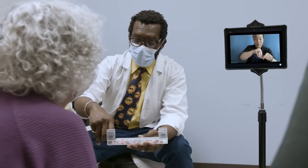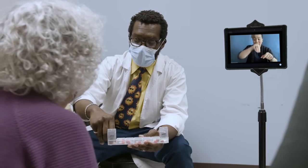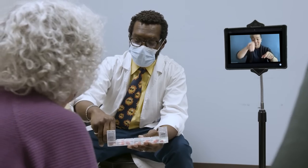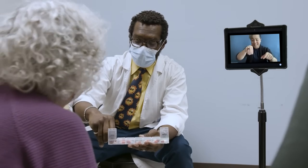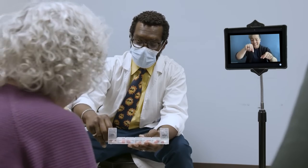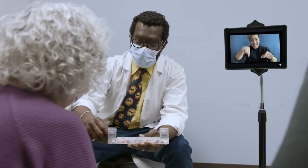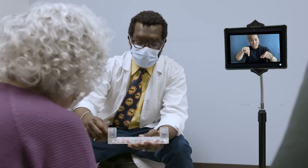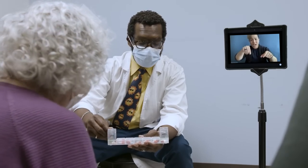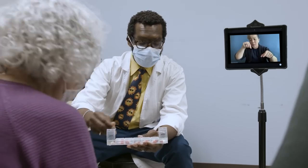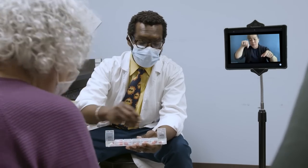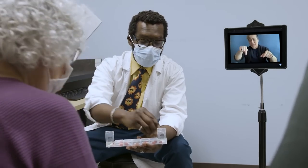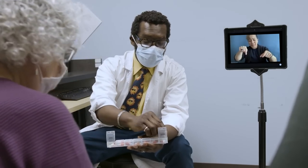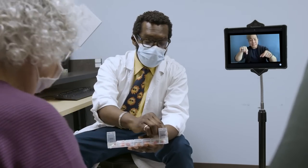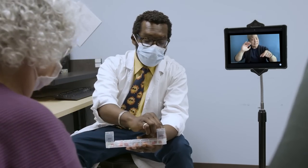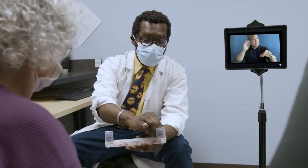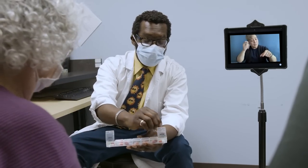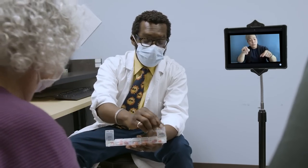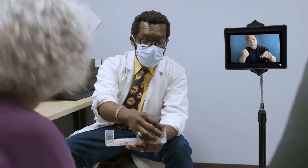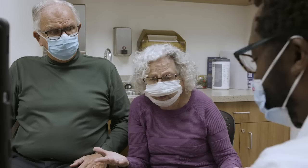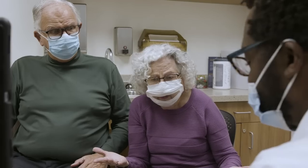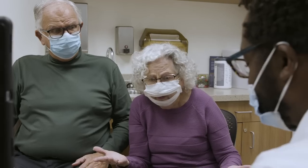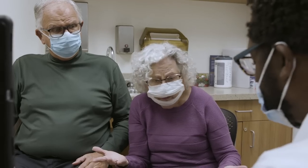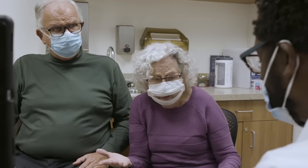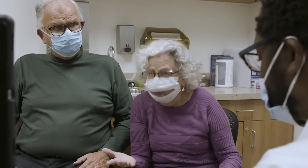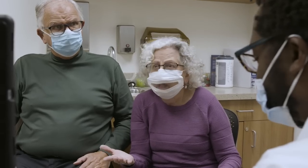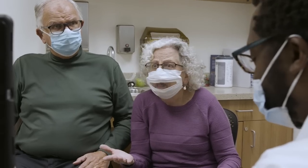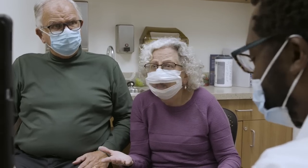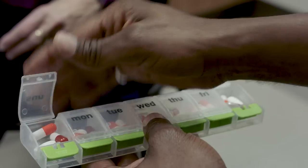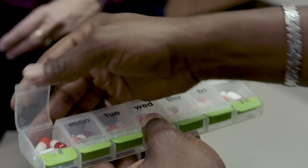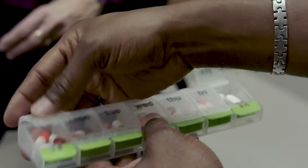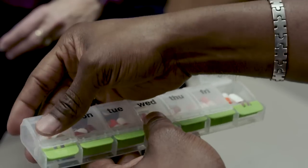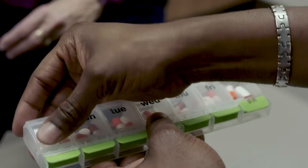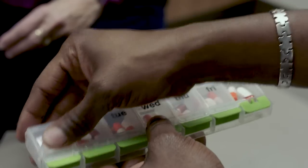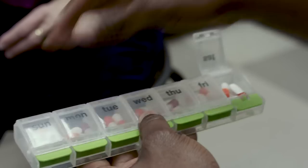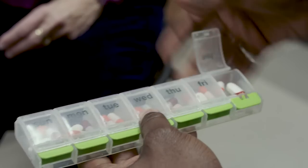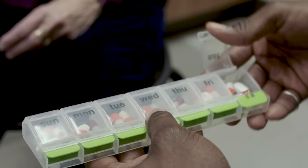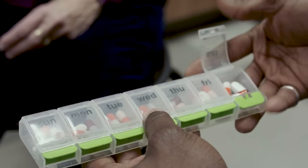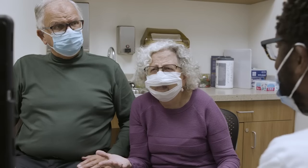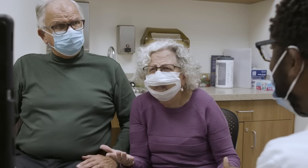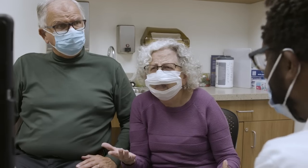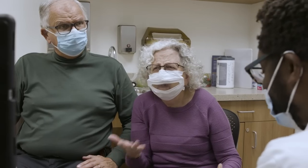and this should be there… And the rest look good to me.